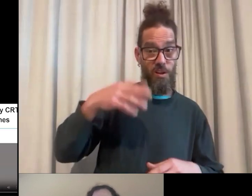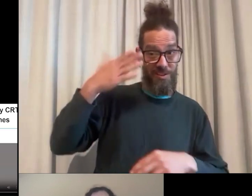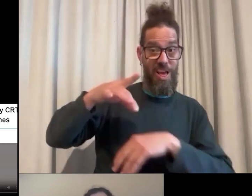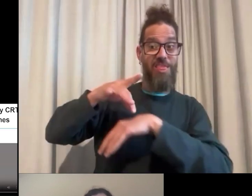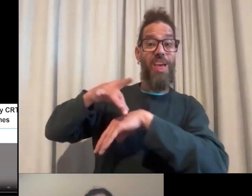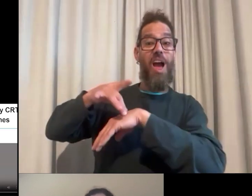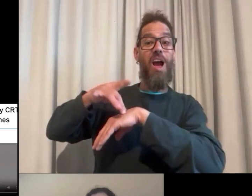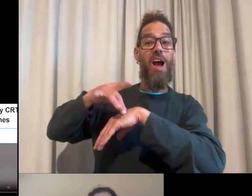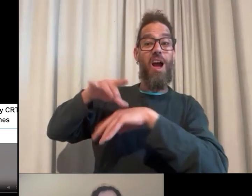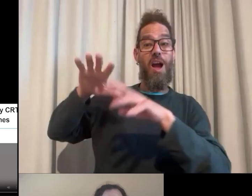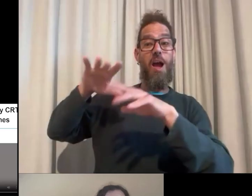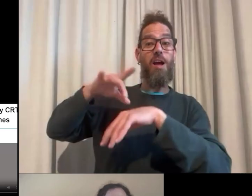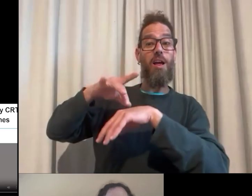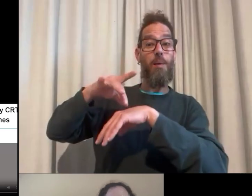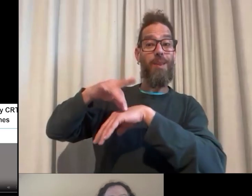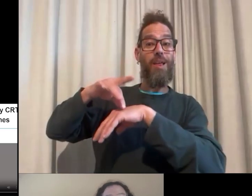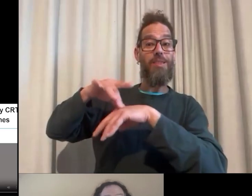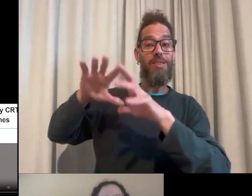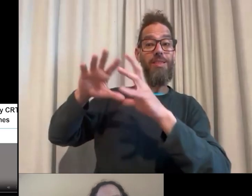the question is this, which government on Earth